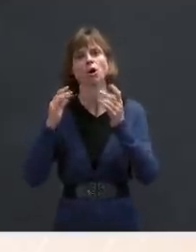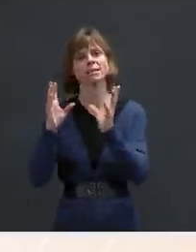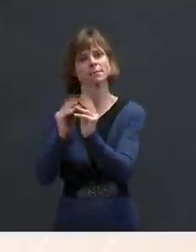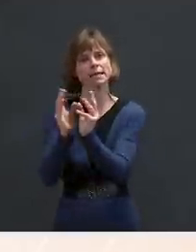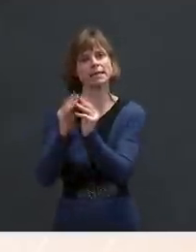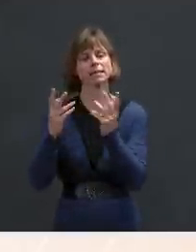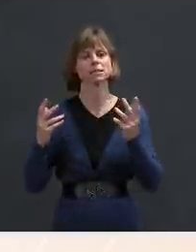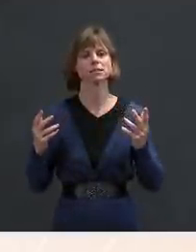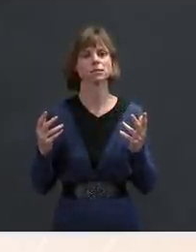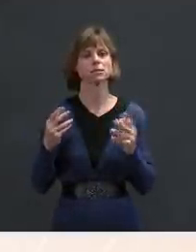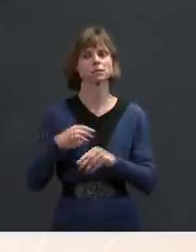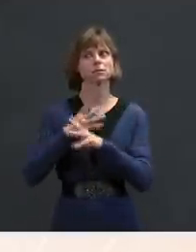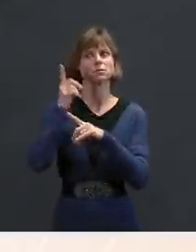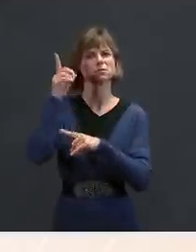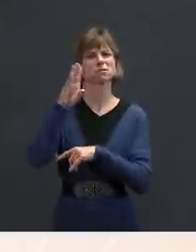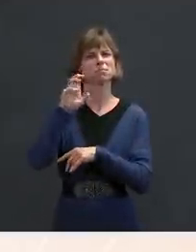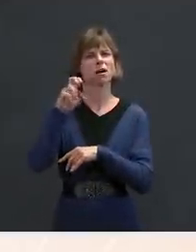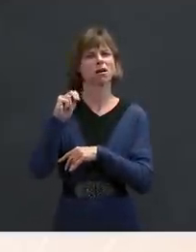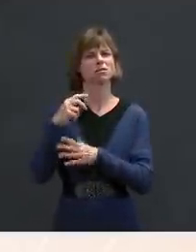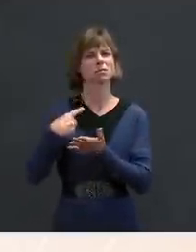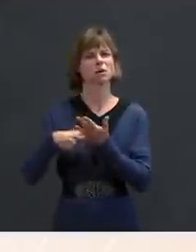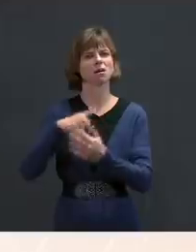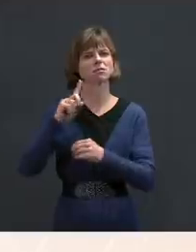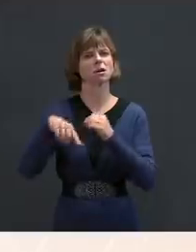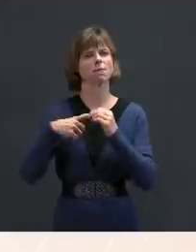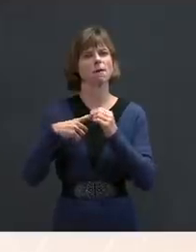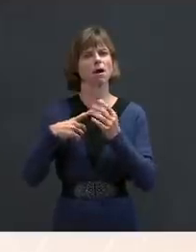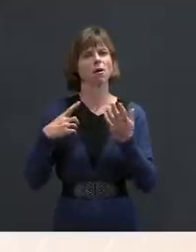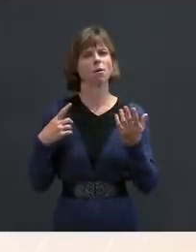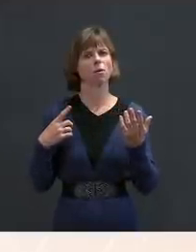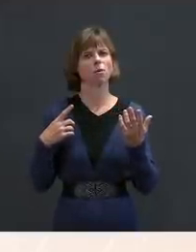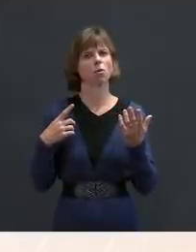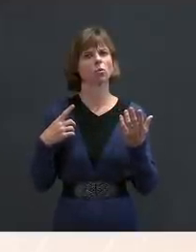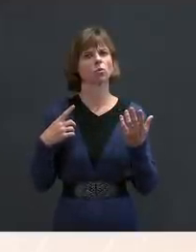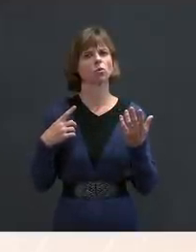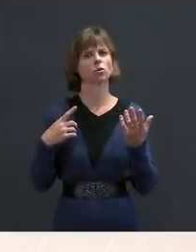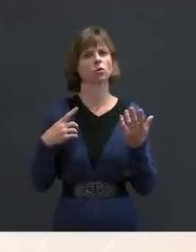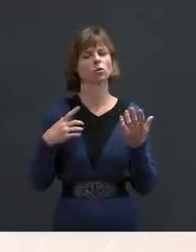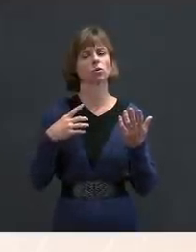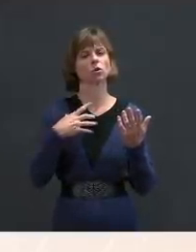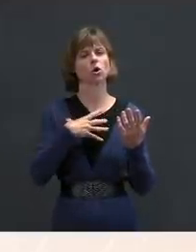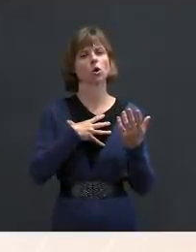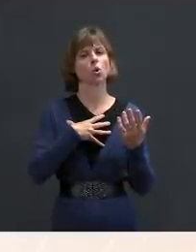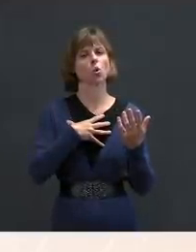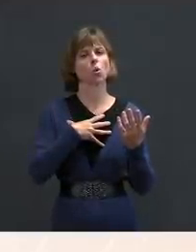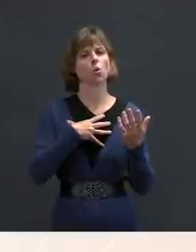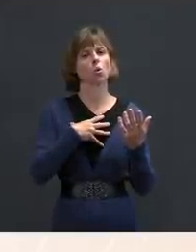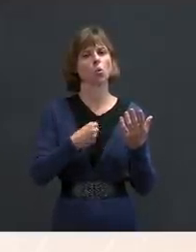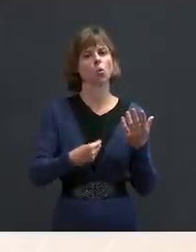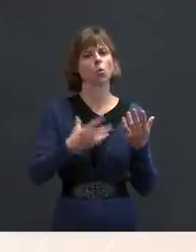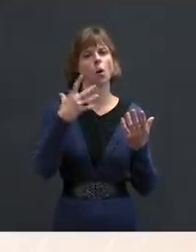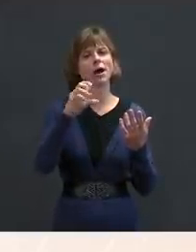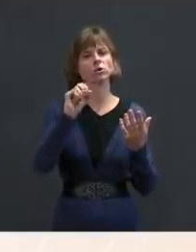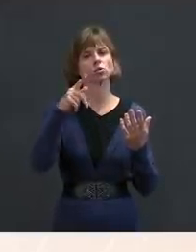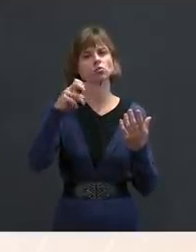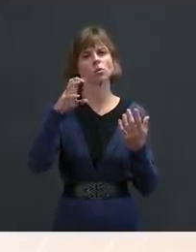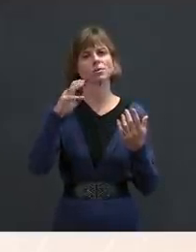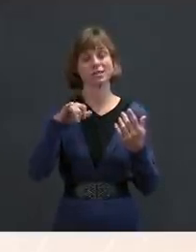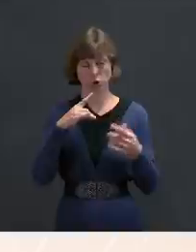discussing at all the track of the white -- white supremacy? Ms. Psaki: Domestic violent extremism? The Press: Exactly.